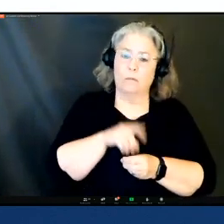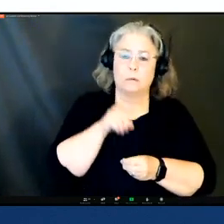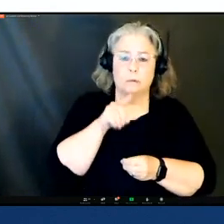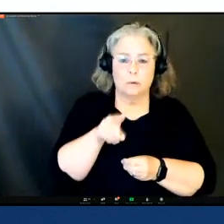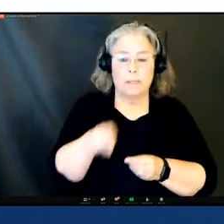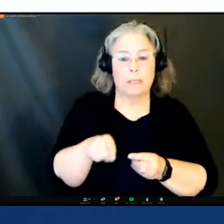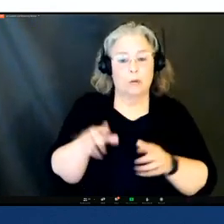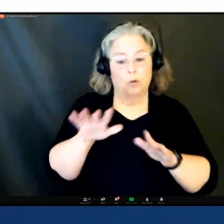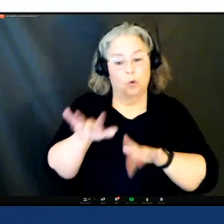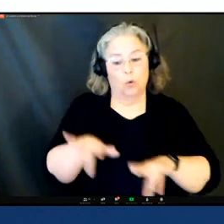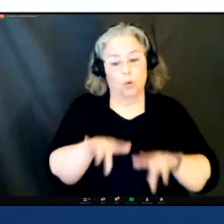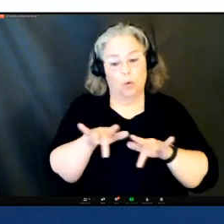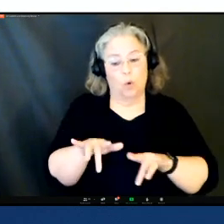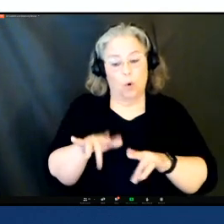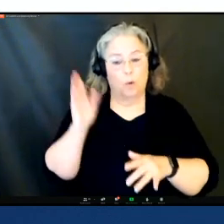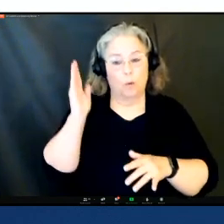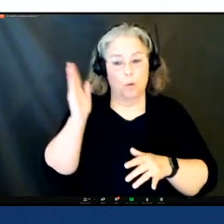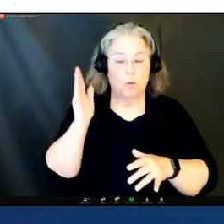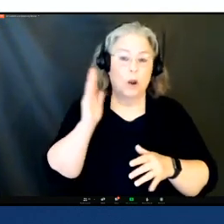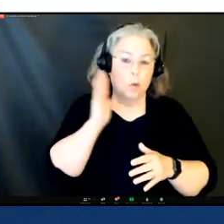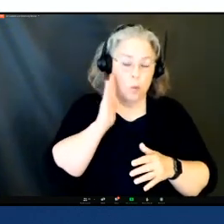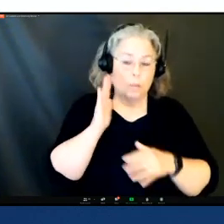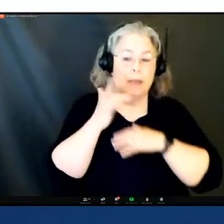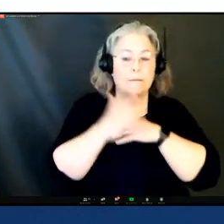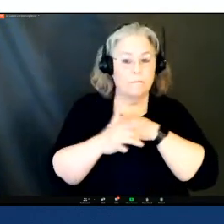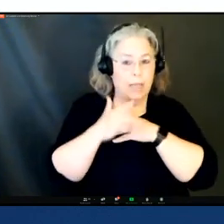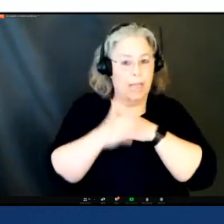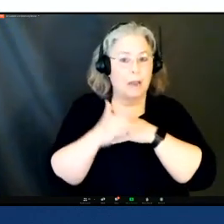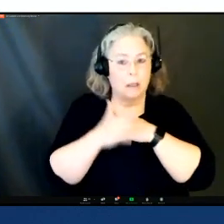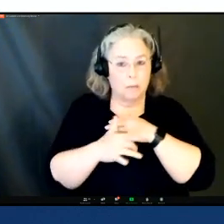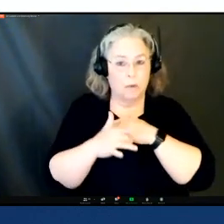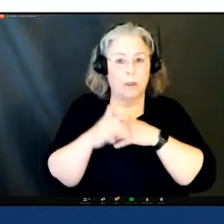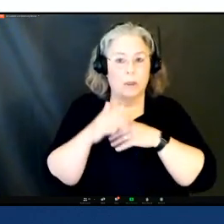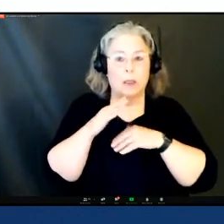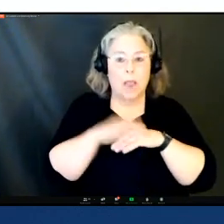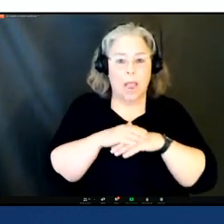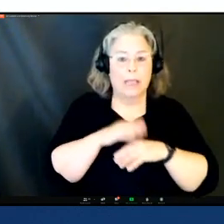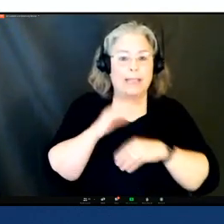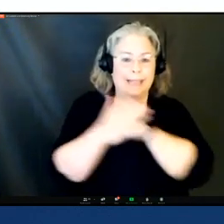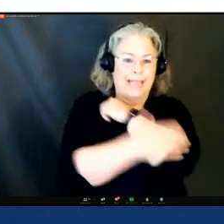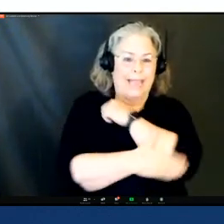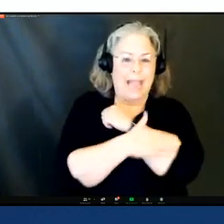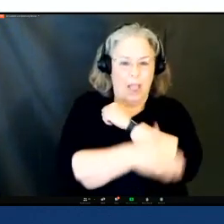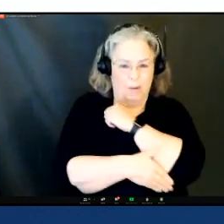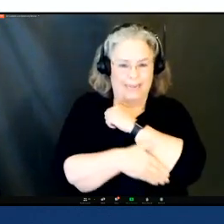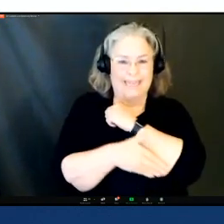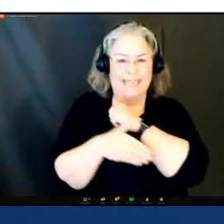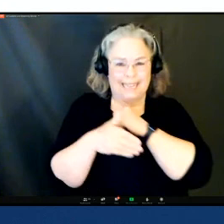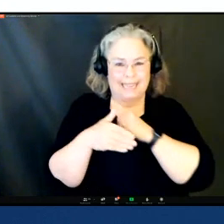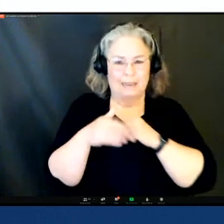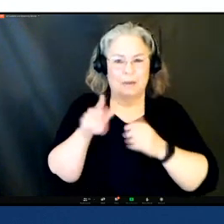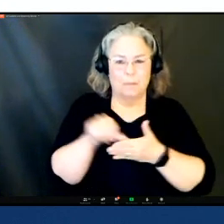will be available on the county's YouTube page. And of course, you can email budget at SAC County Dot Net with any questions